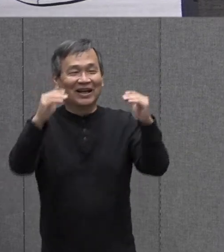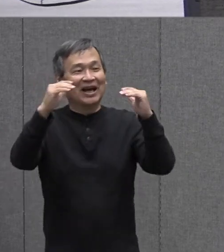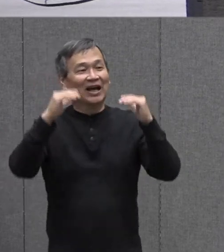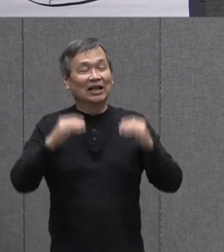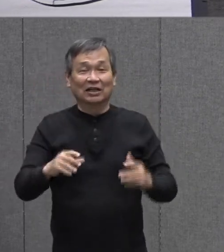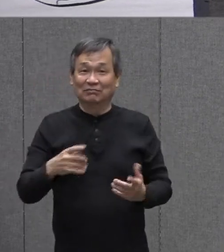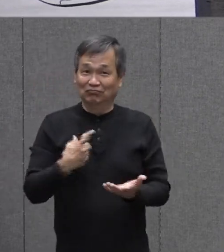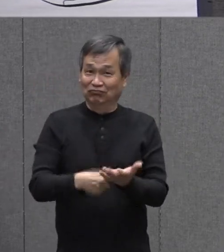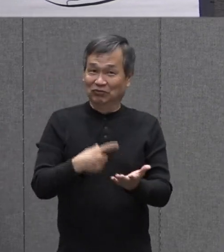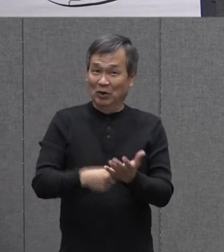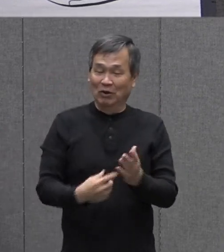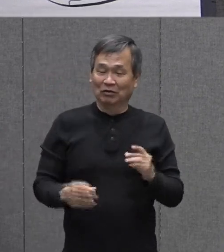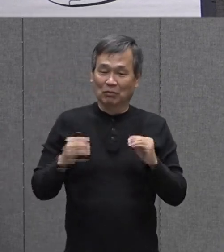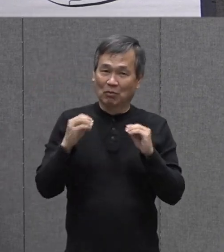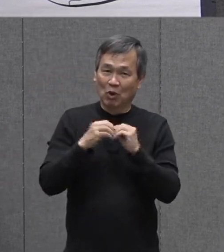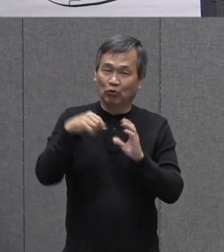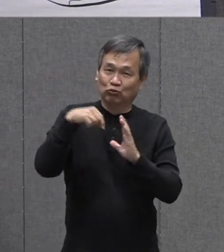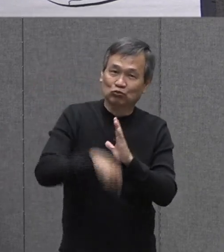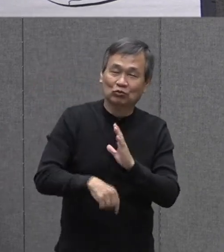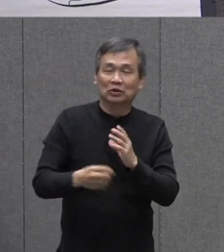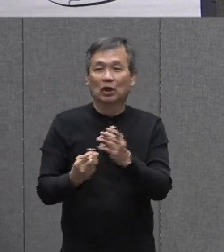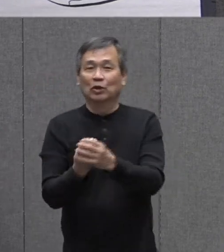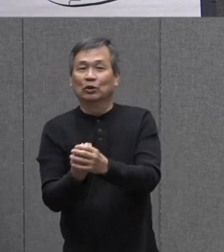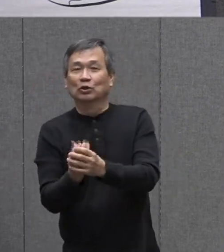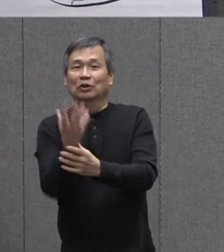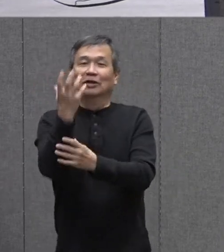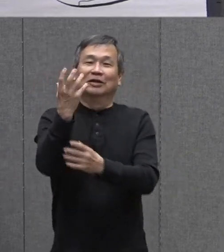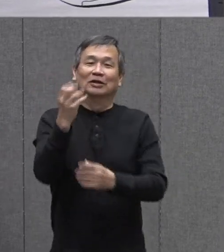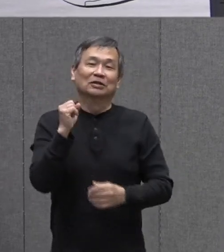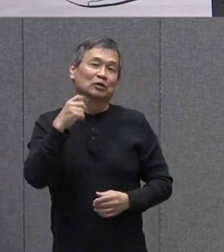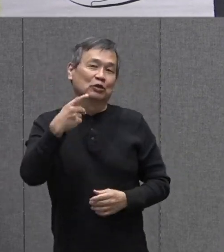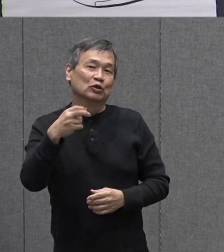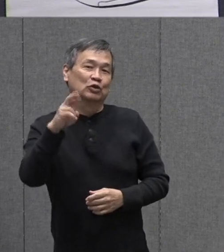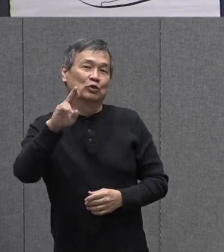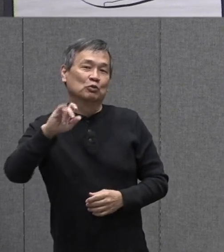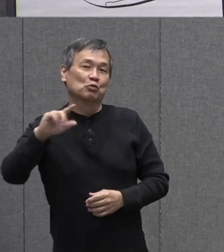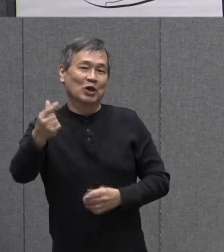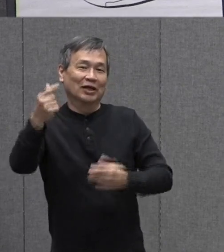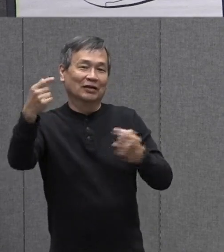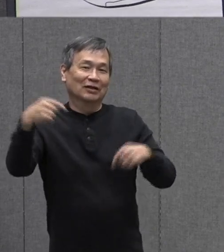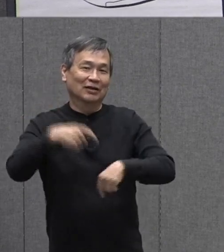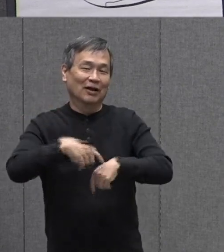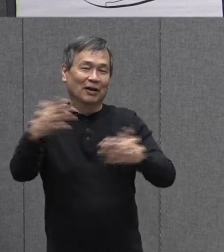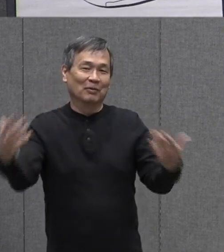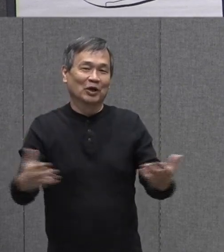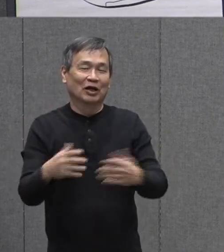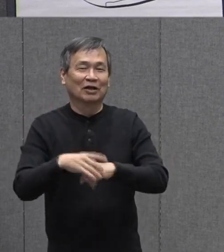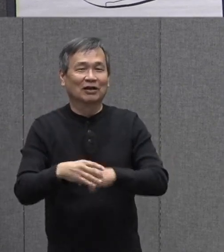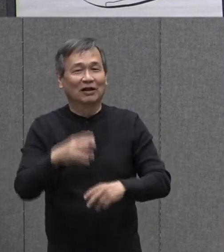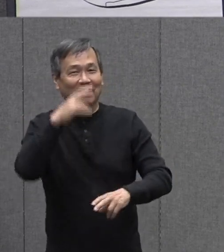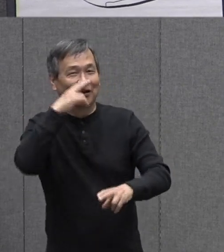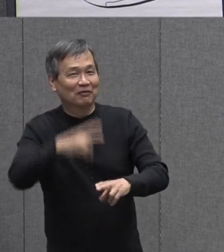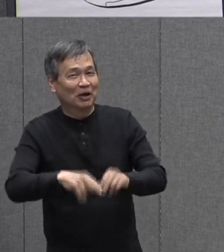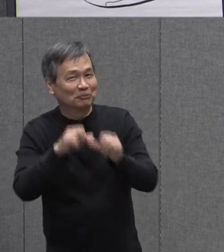and about using words to describe a particular time of year here on our Earth. Have fun today learning friends.